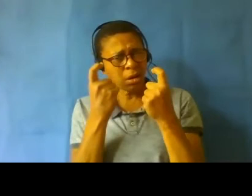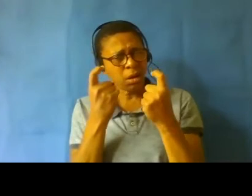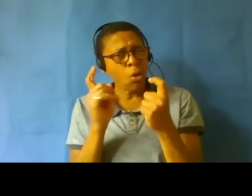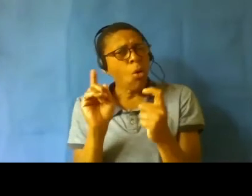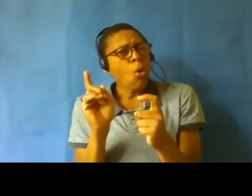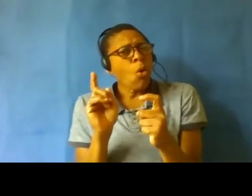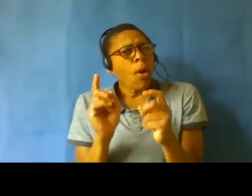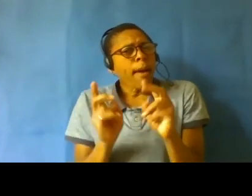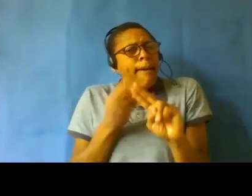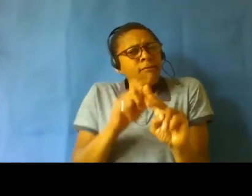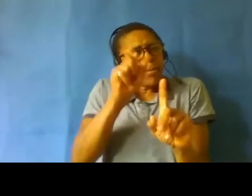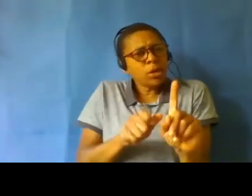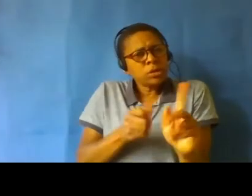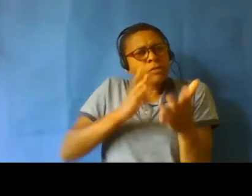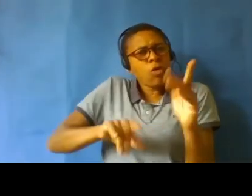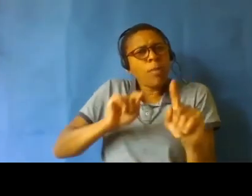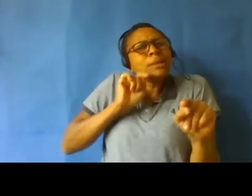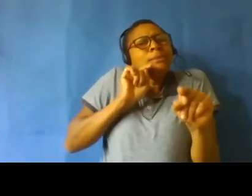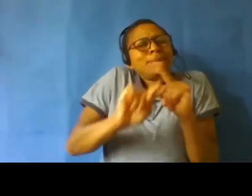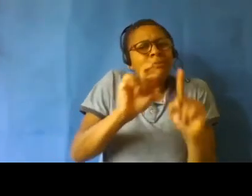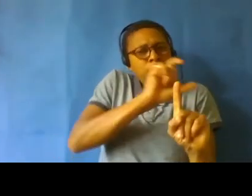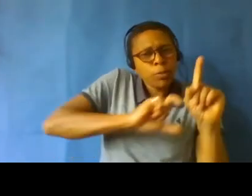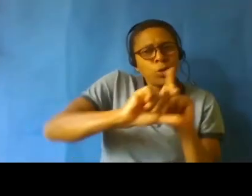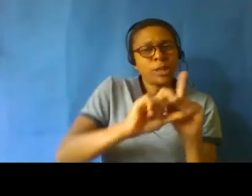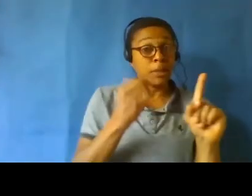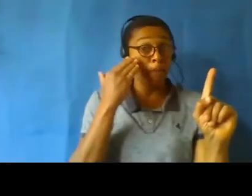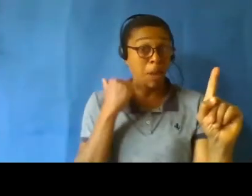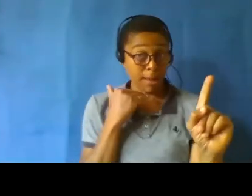black people how do black British people balance mainstream health care with the